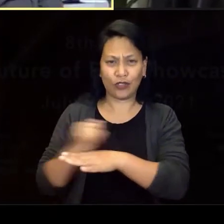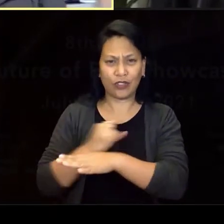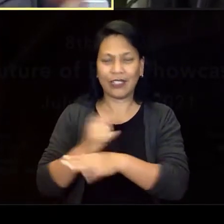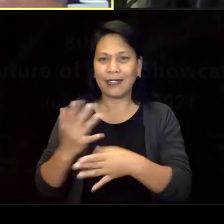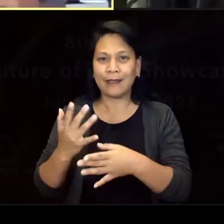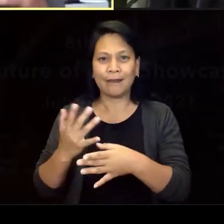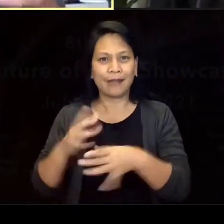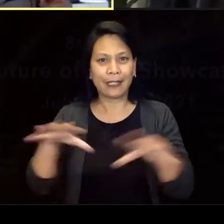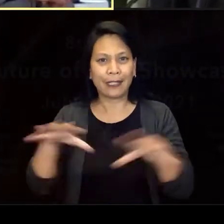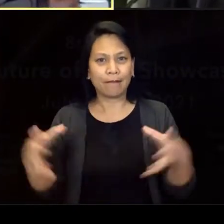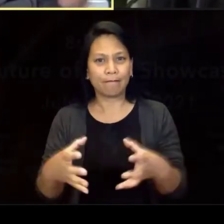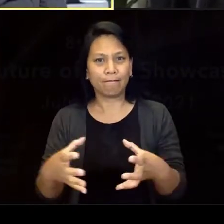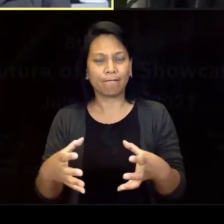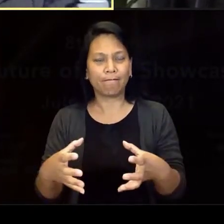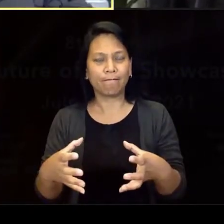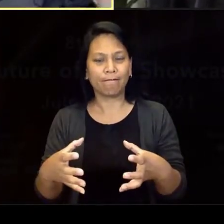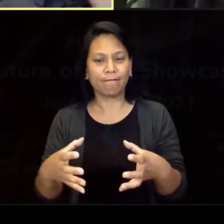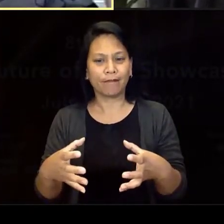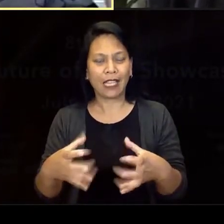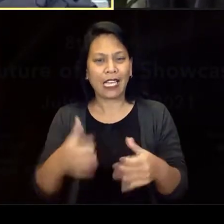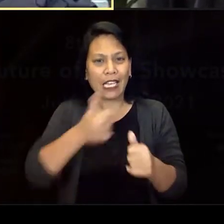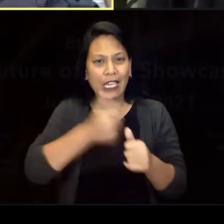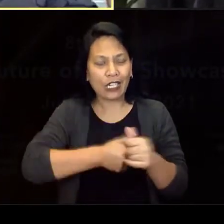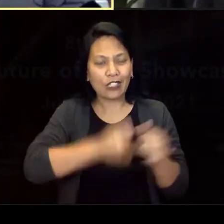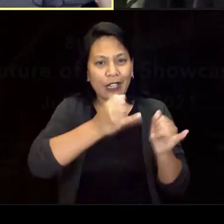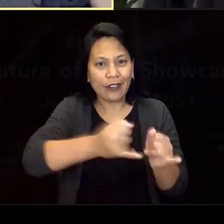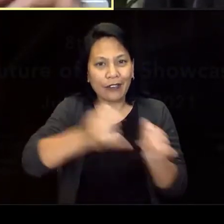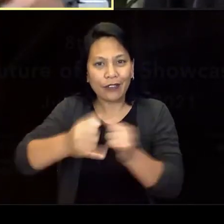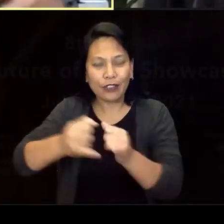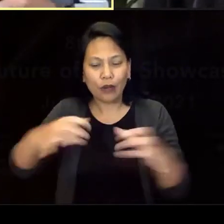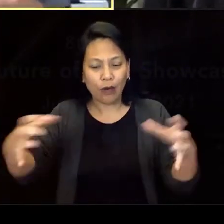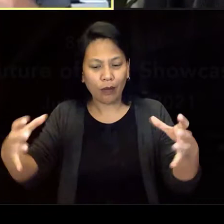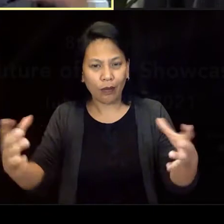Like, we're all different people kind of creating this one project.